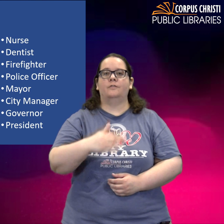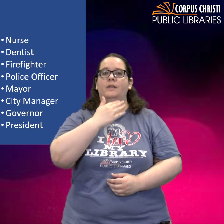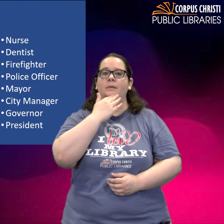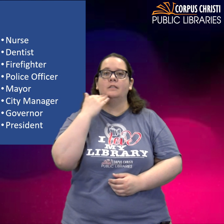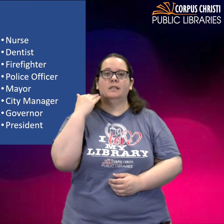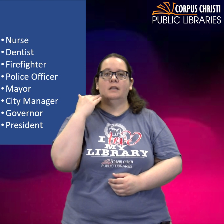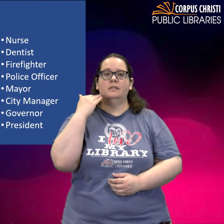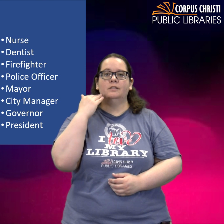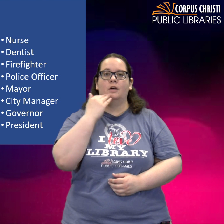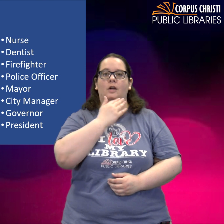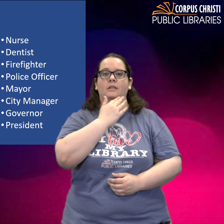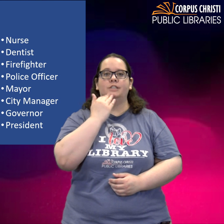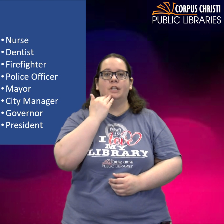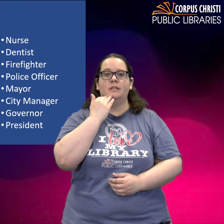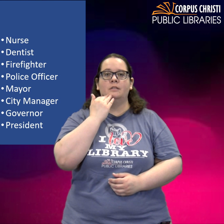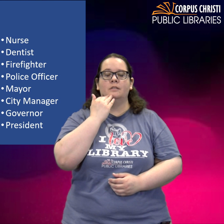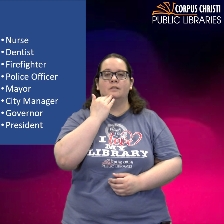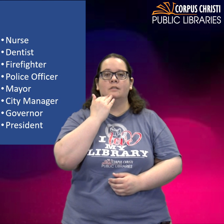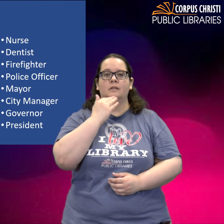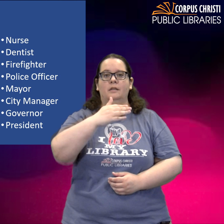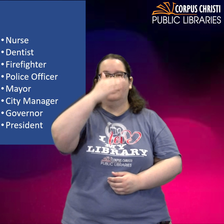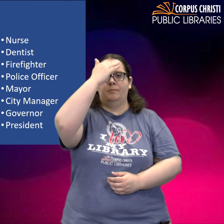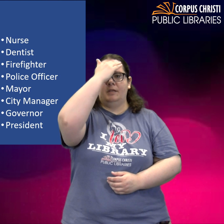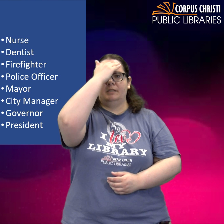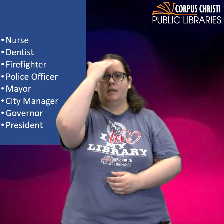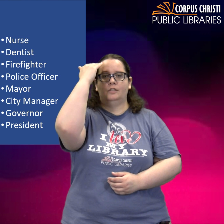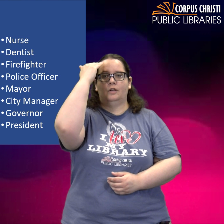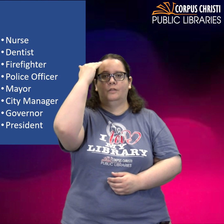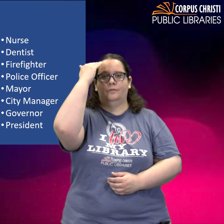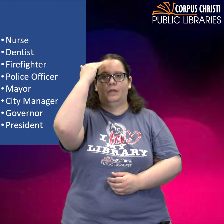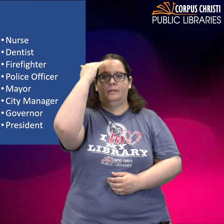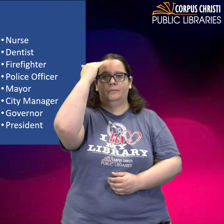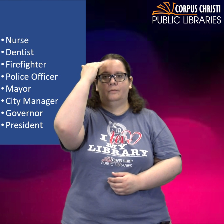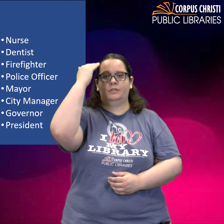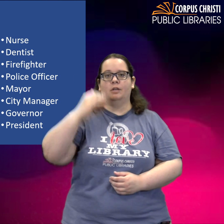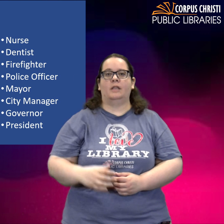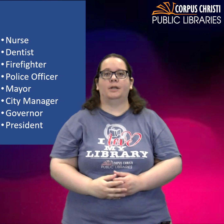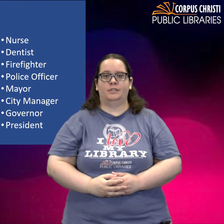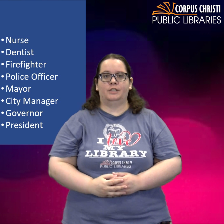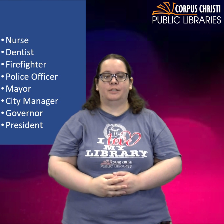female signs are on the chin, male signs are on the forehead, when you're talking about gender.